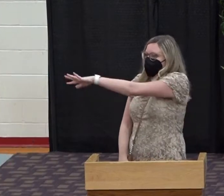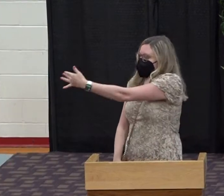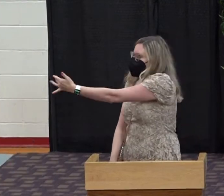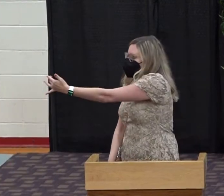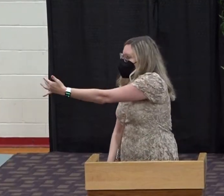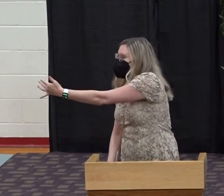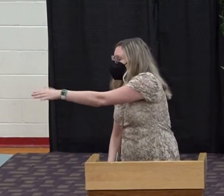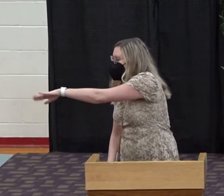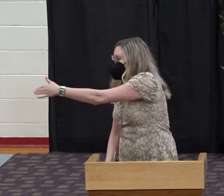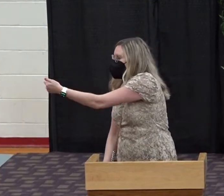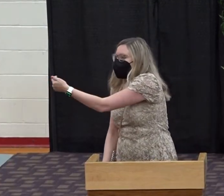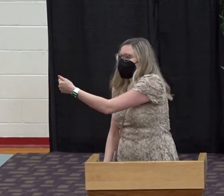Picture. Wait!